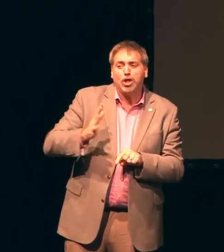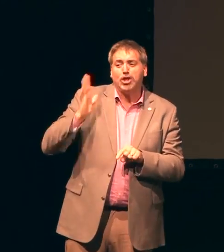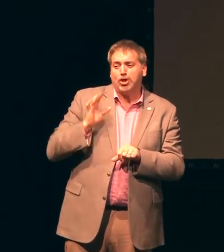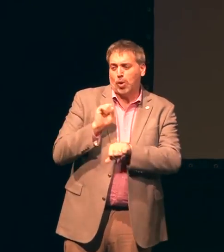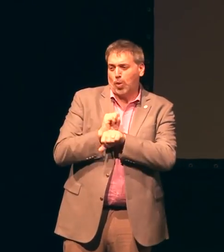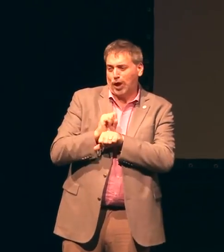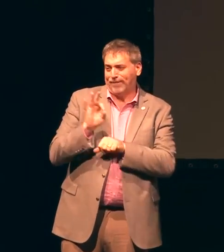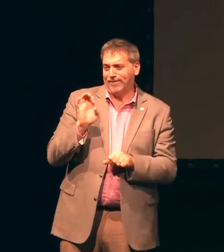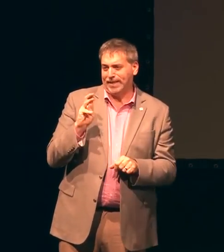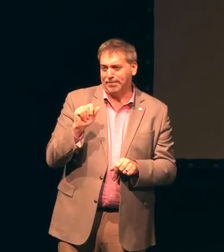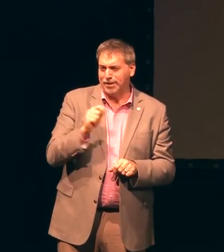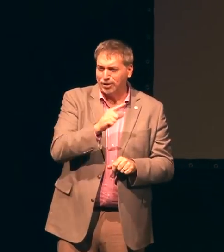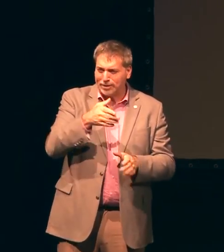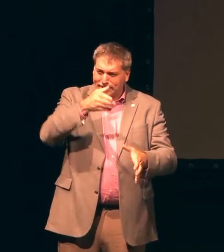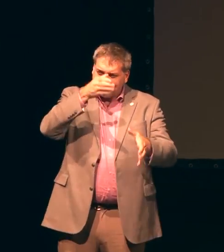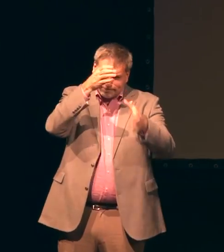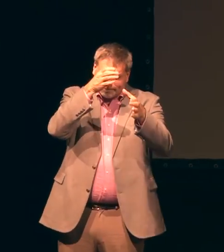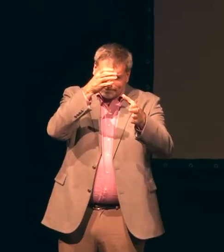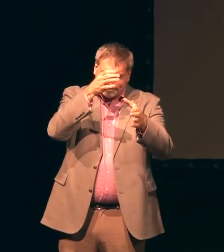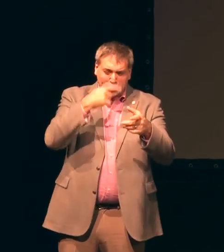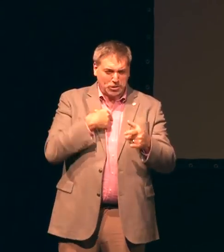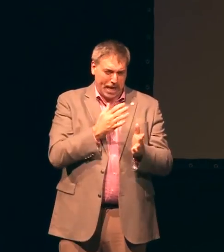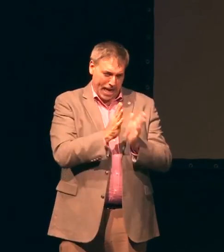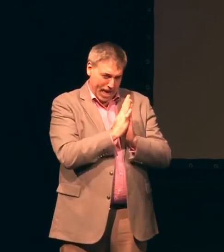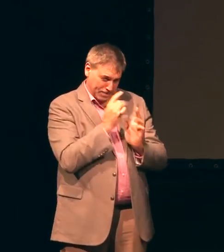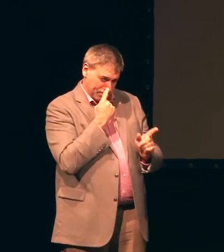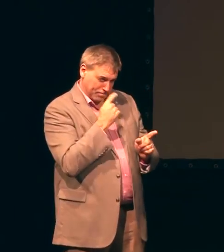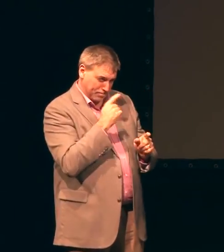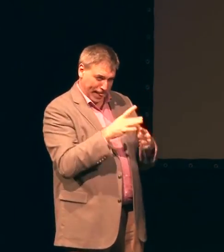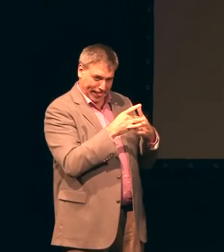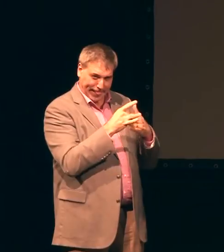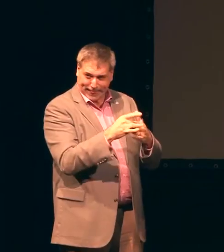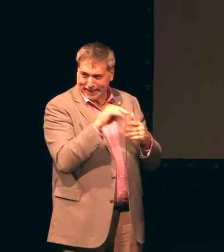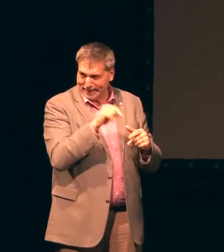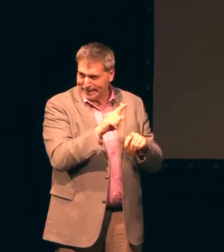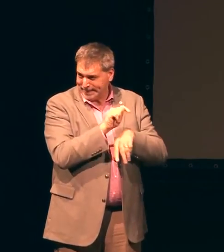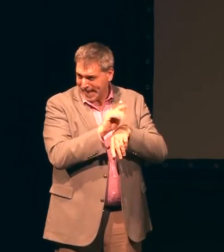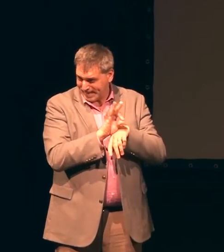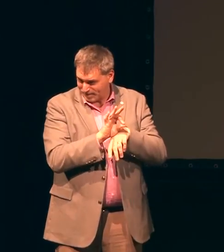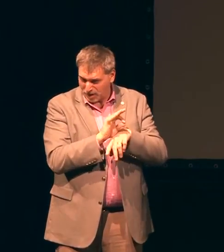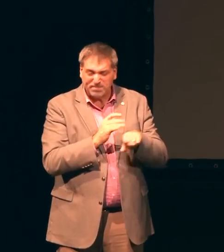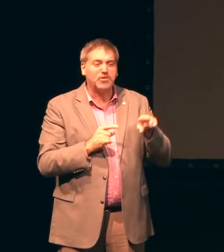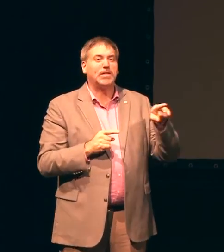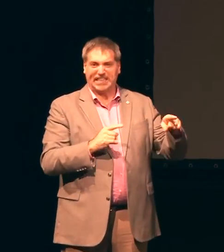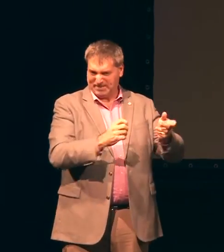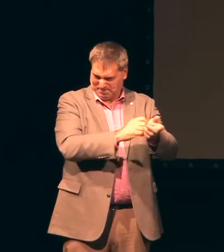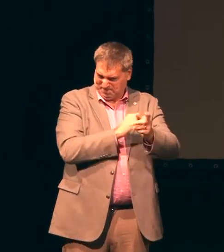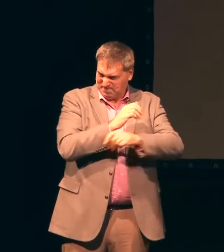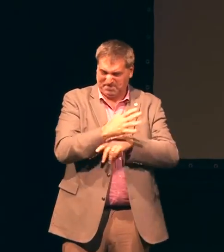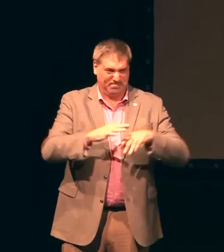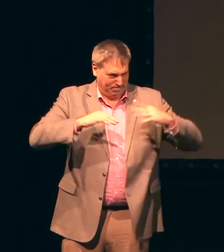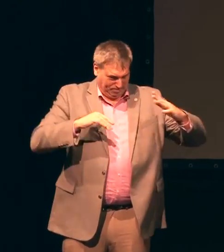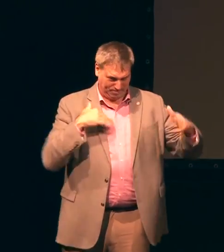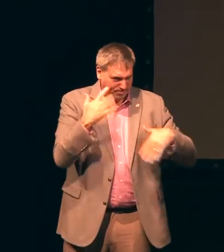he is Deaf and he used to work for FEMA, he is quite knowledgeable, I said, do you mind leading the task force and he was willing